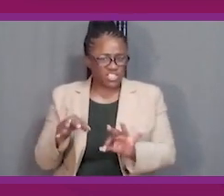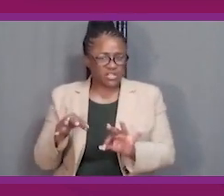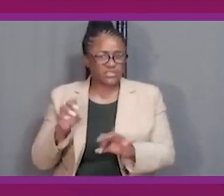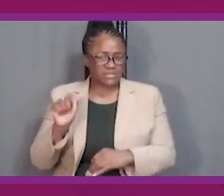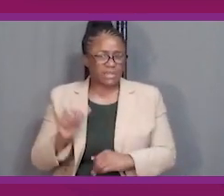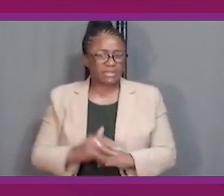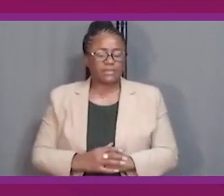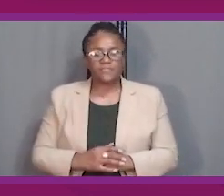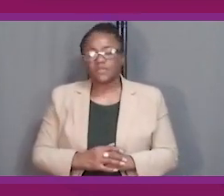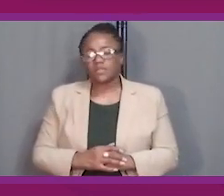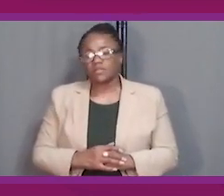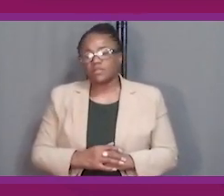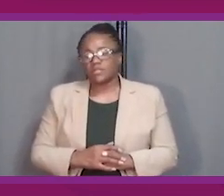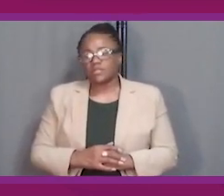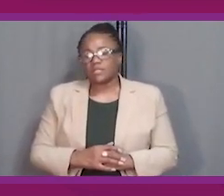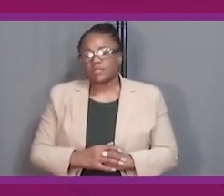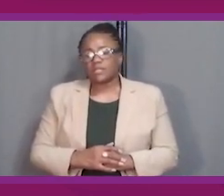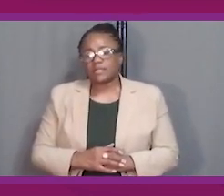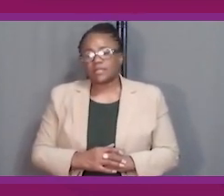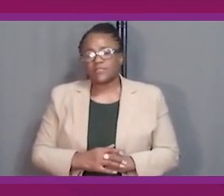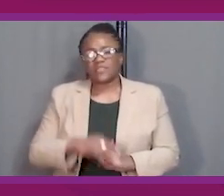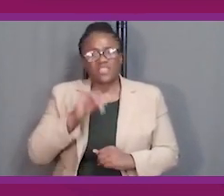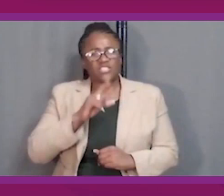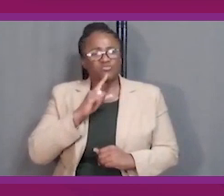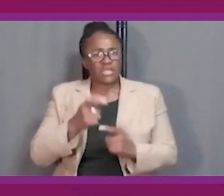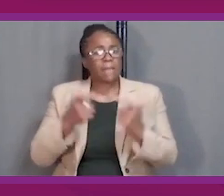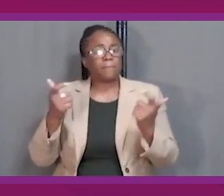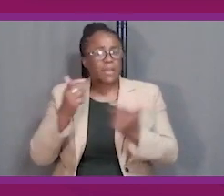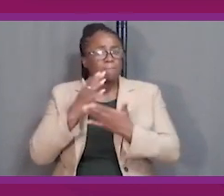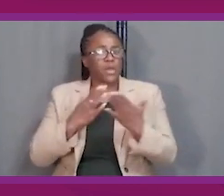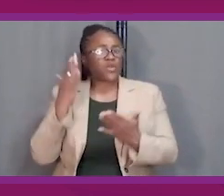solidarity movements because there are so many disabled people who don't understand themselves